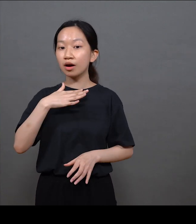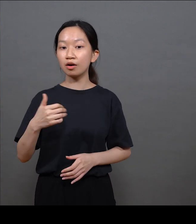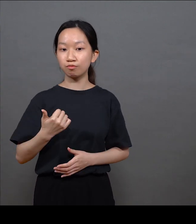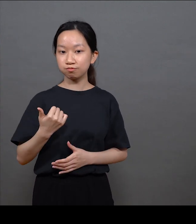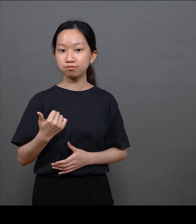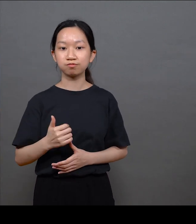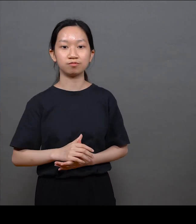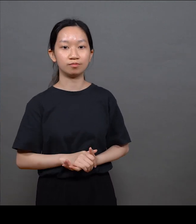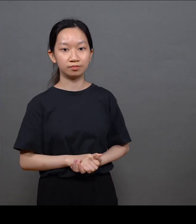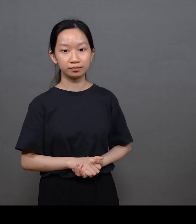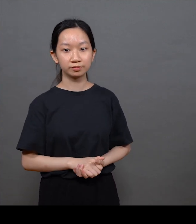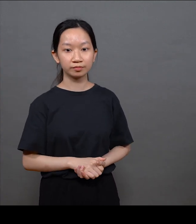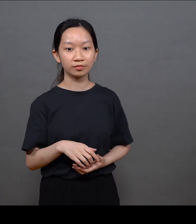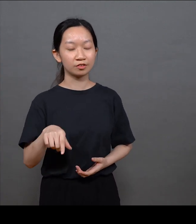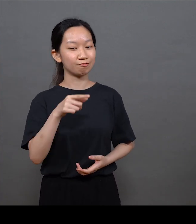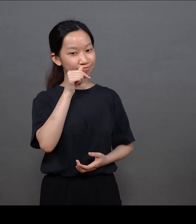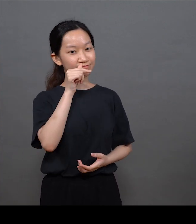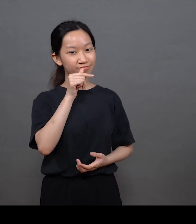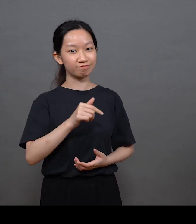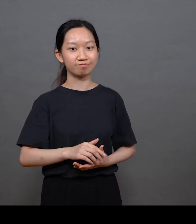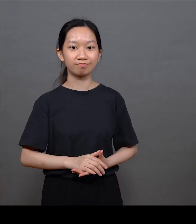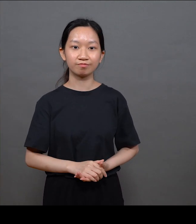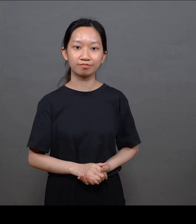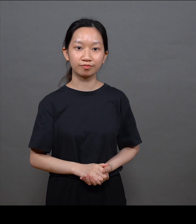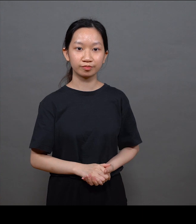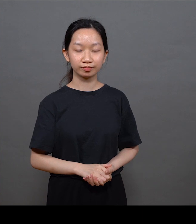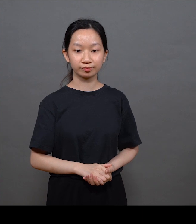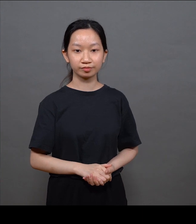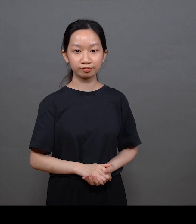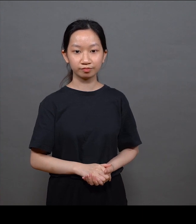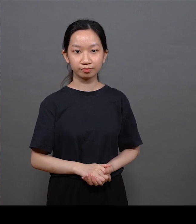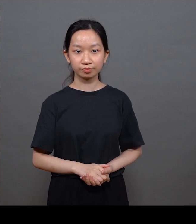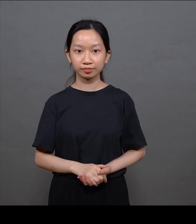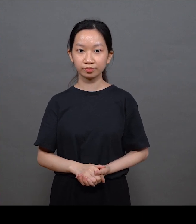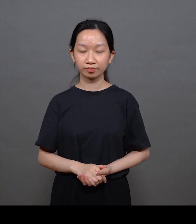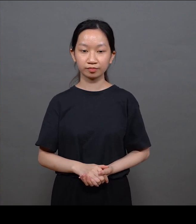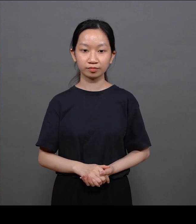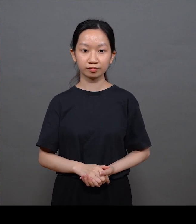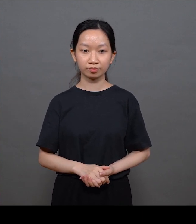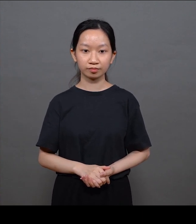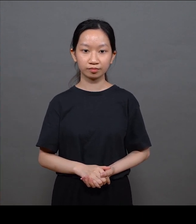so you change the drum sounds to animal settings It's especially exciting [drum sounds] [button clicks]